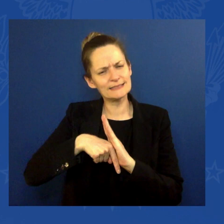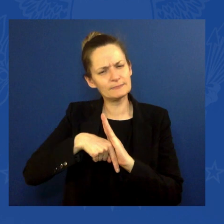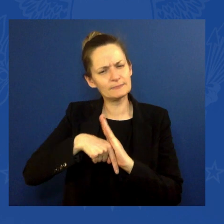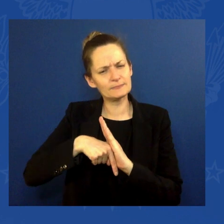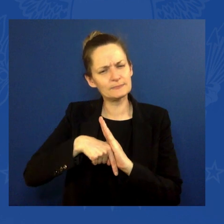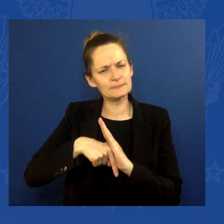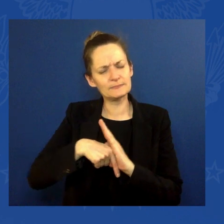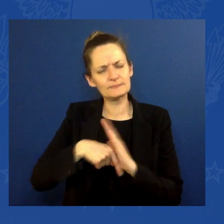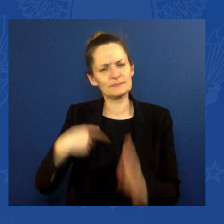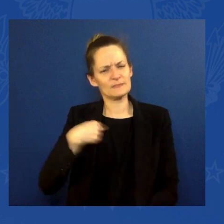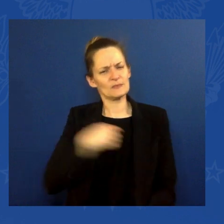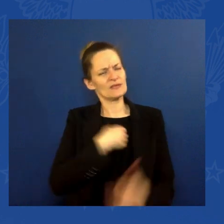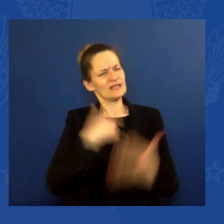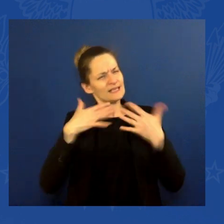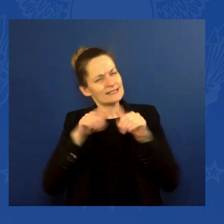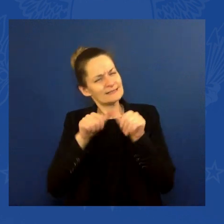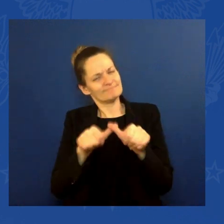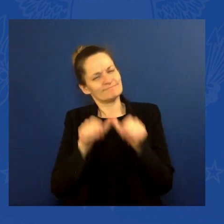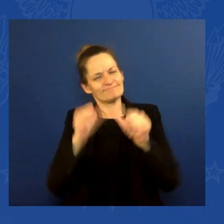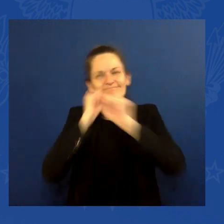who actually are nostalgic for the future.